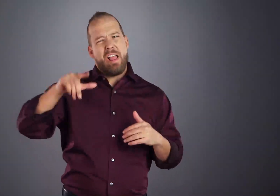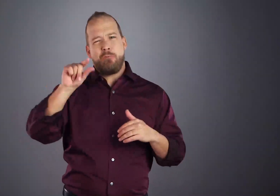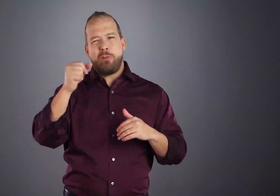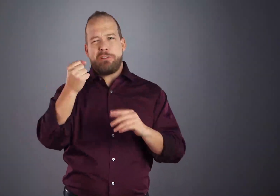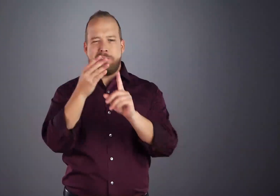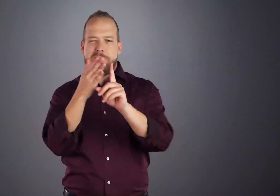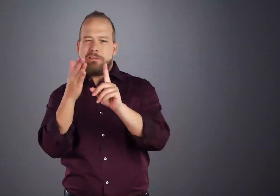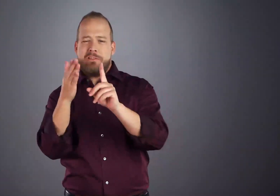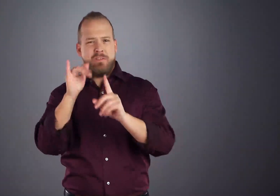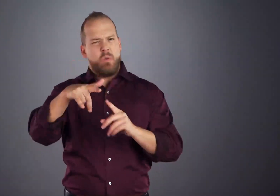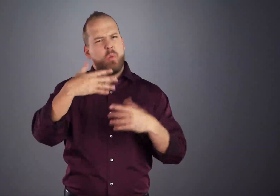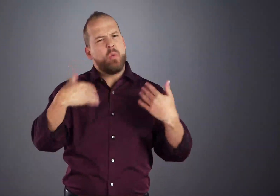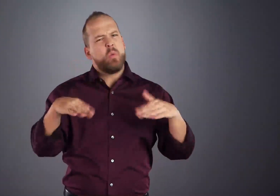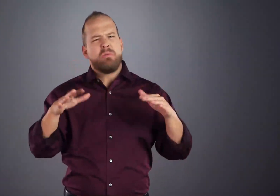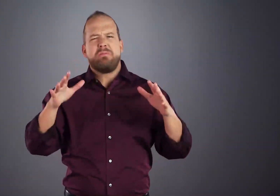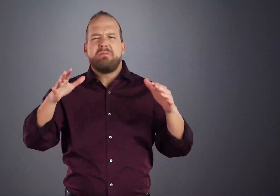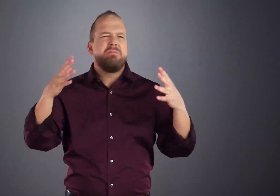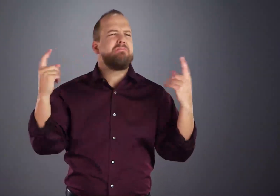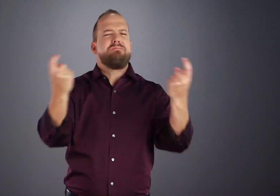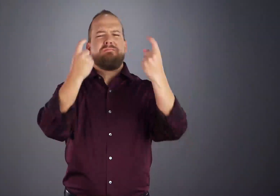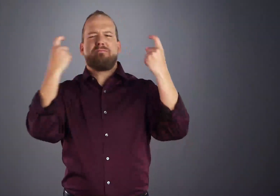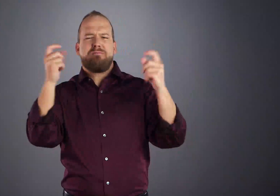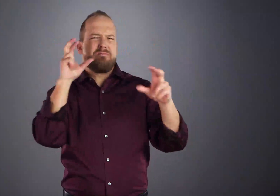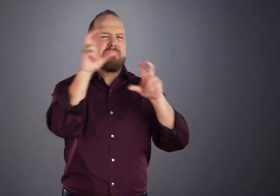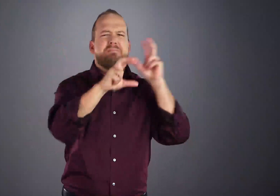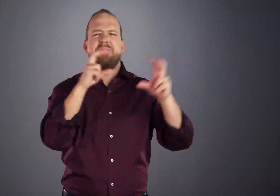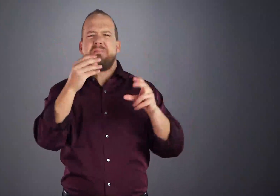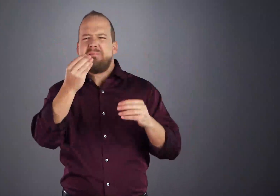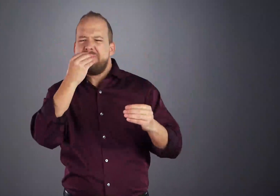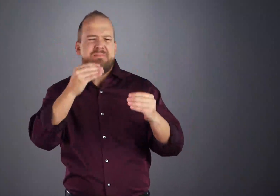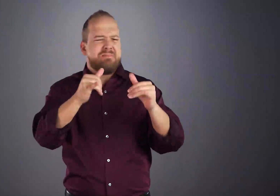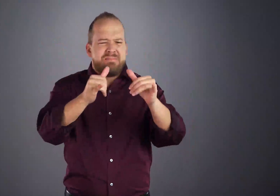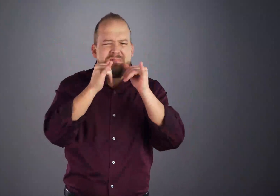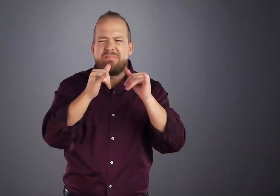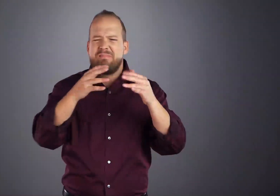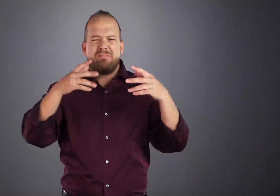Drink was taking an important and exhilarating part in my life.